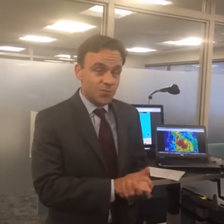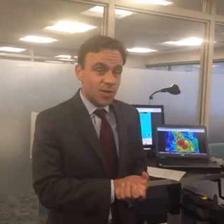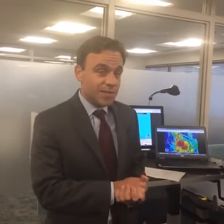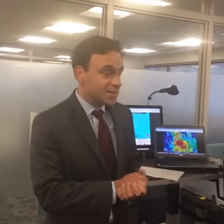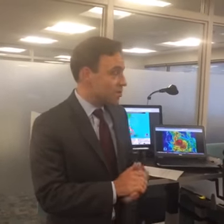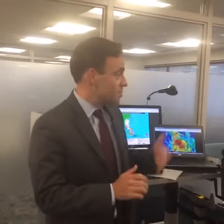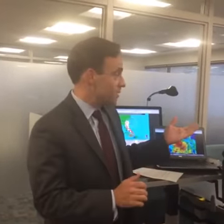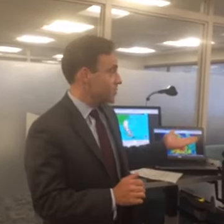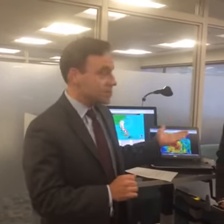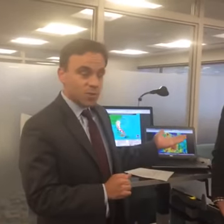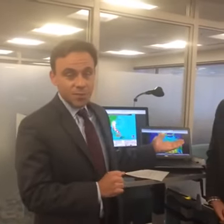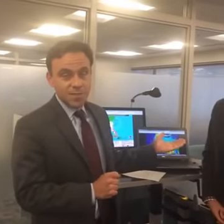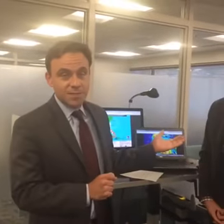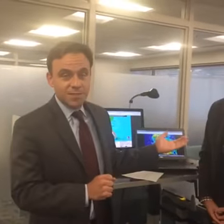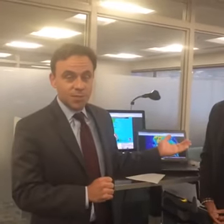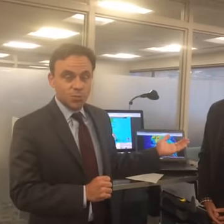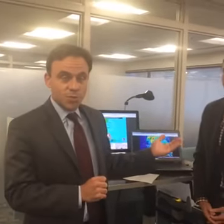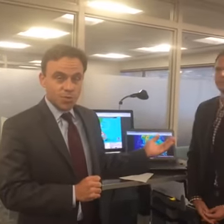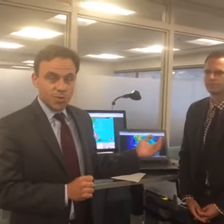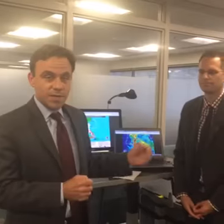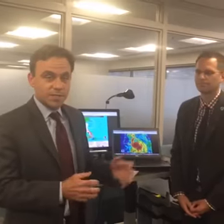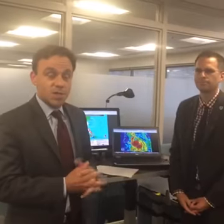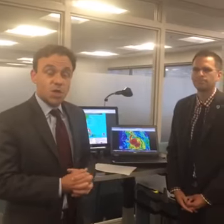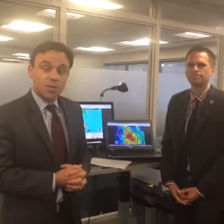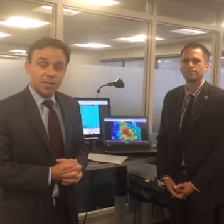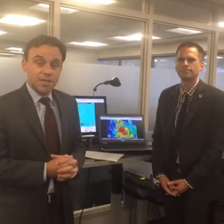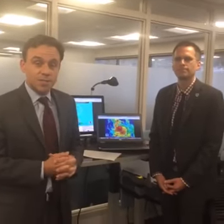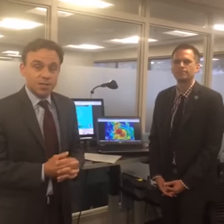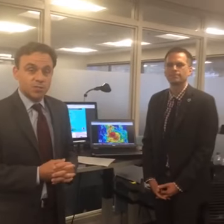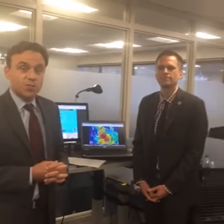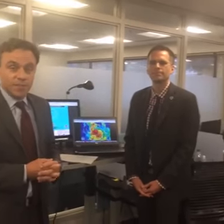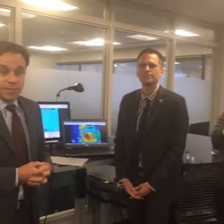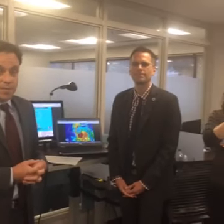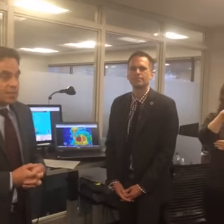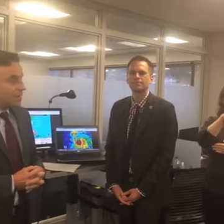Ah, so before I get into those messages, with me, is Daniel Porter, he is a NOAA liaison to FEMA.